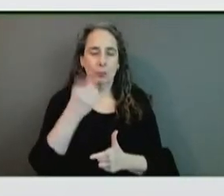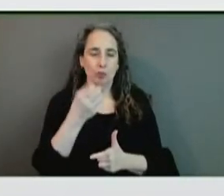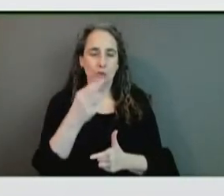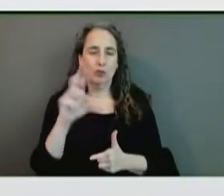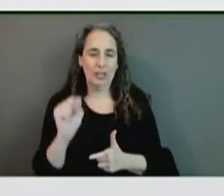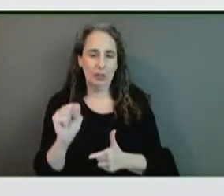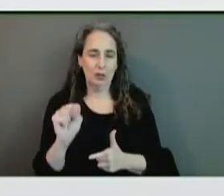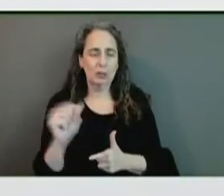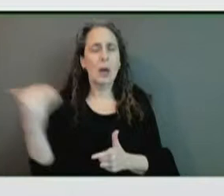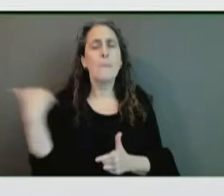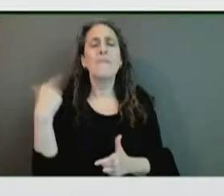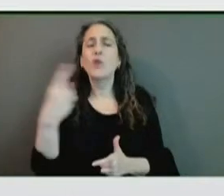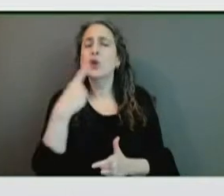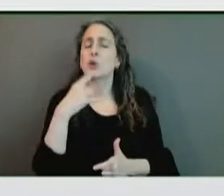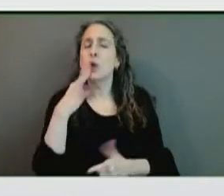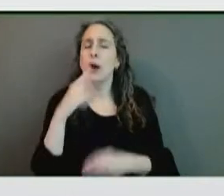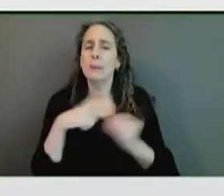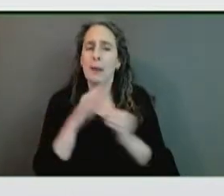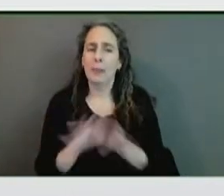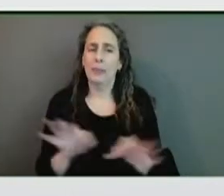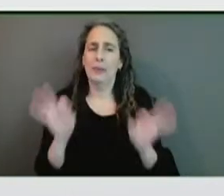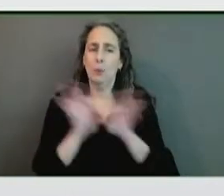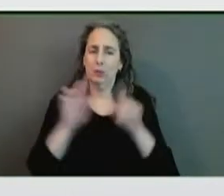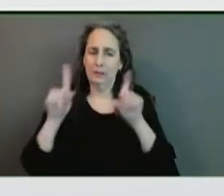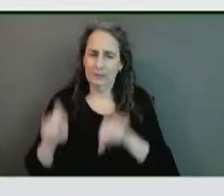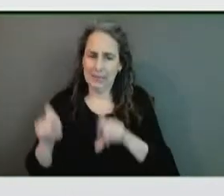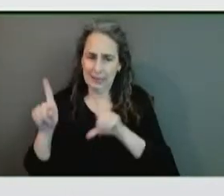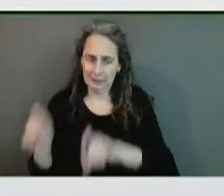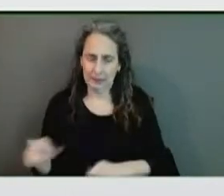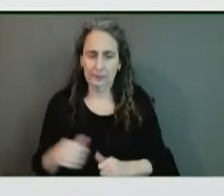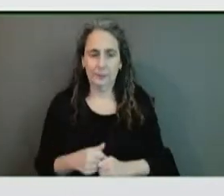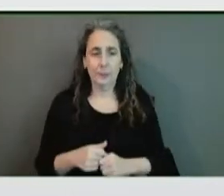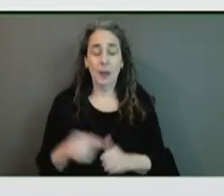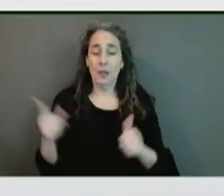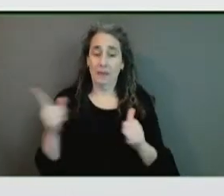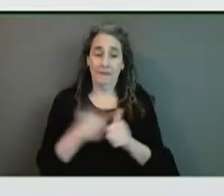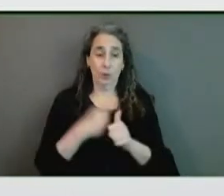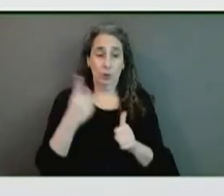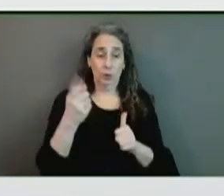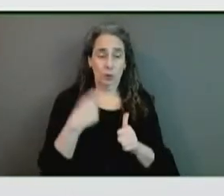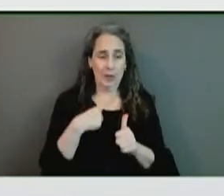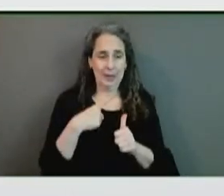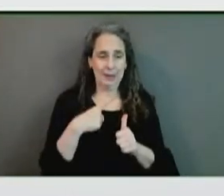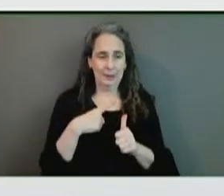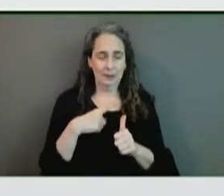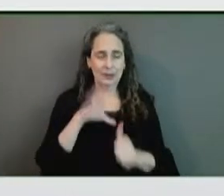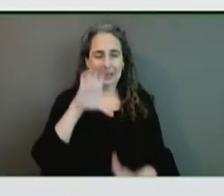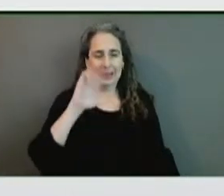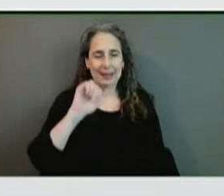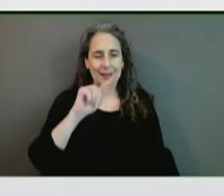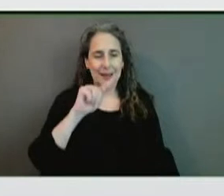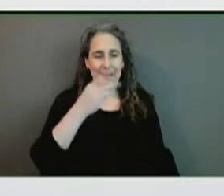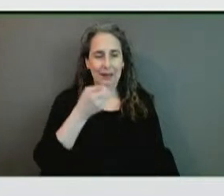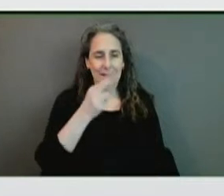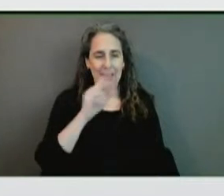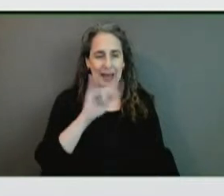to you, Dr Bridges. I think Dr Bridgesarli in e program, you talked about the importance